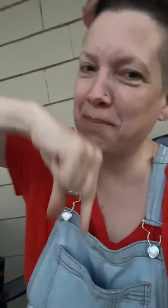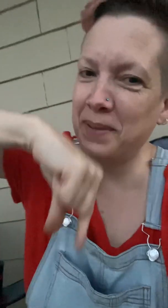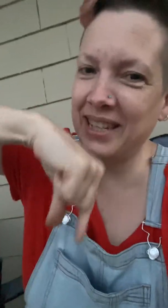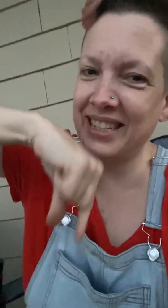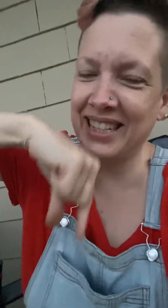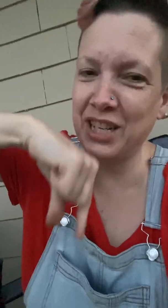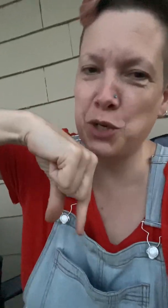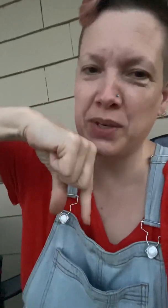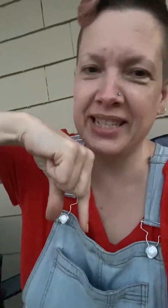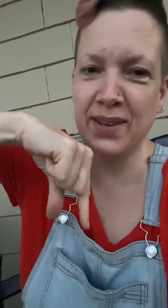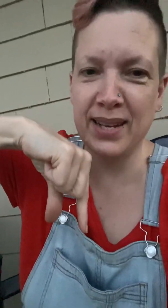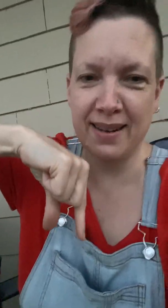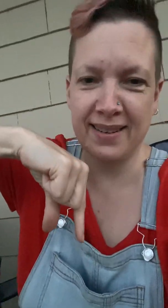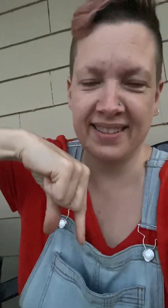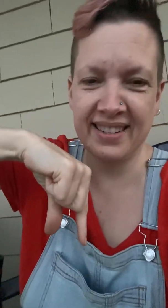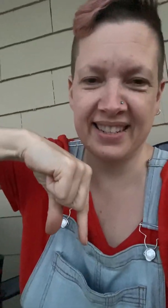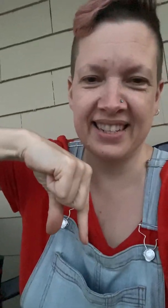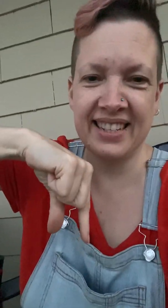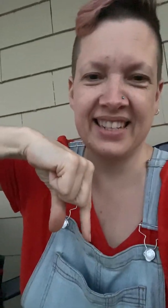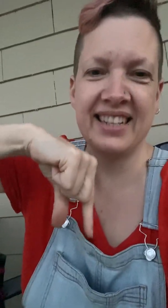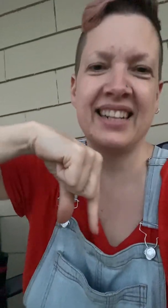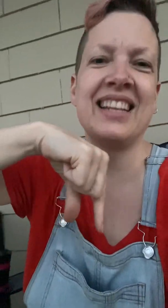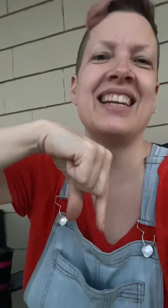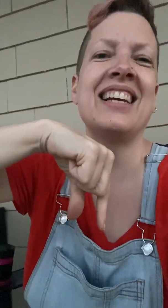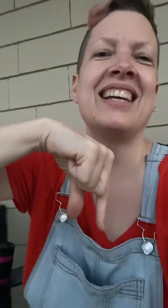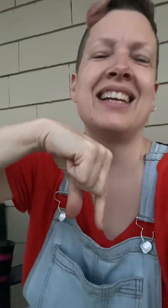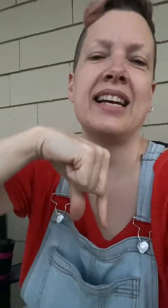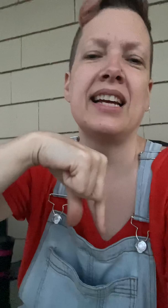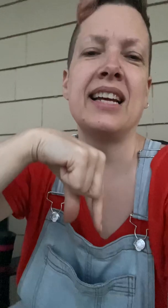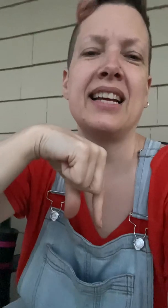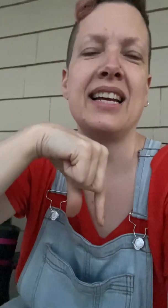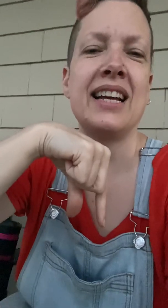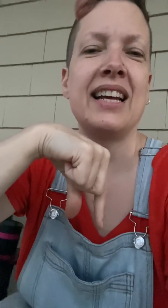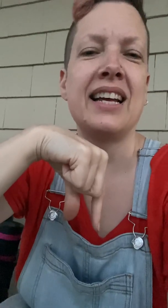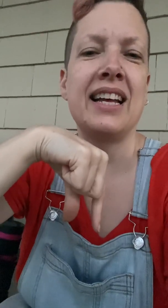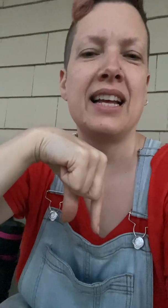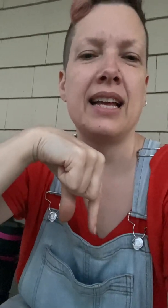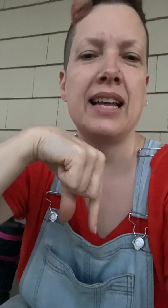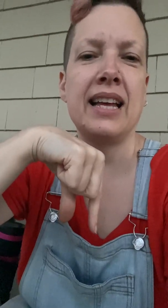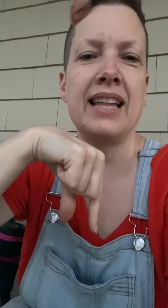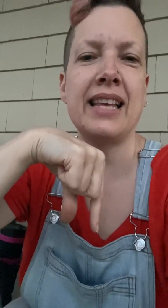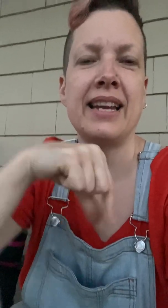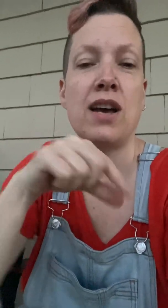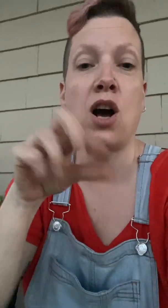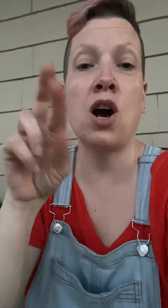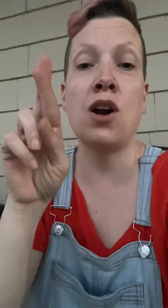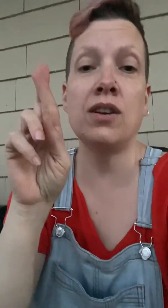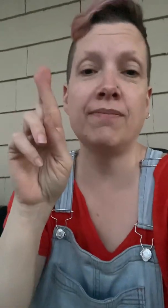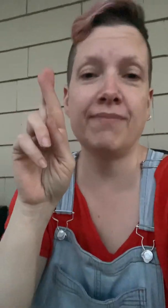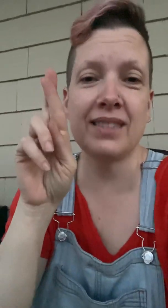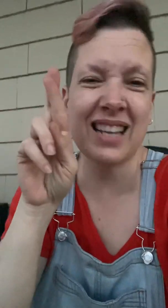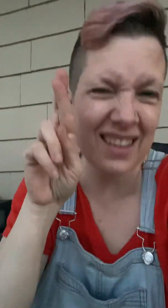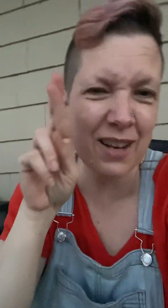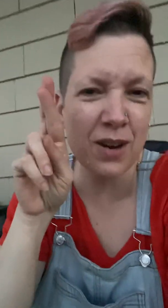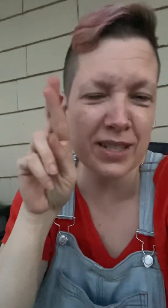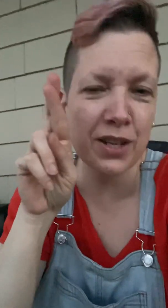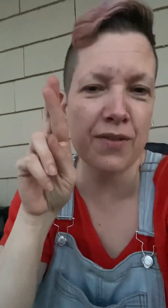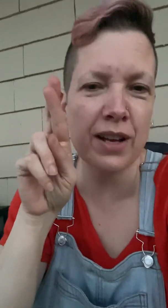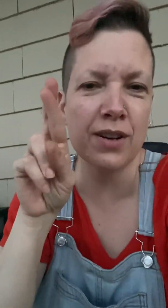but Q is down here. And then R. It's kind of like crossing your fingers.